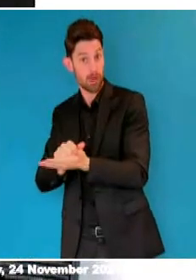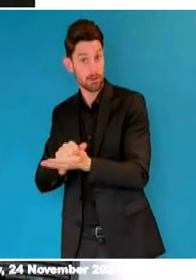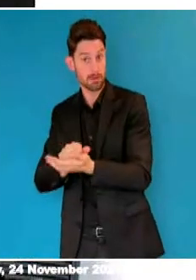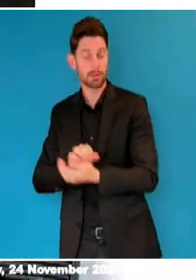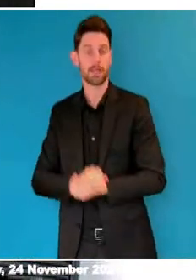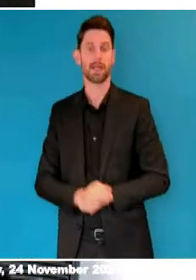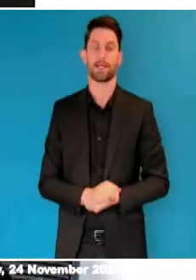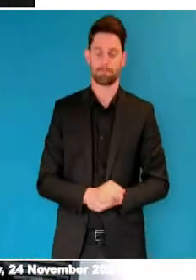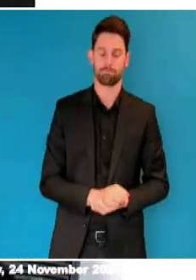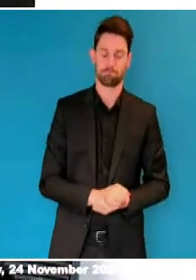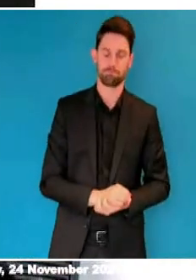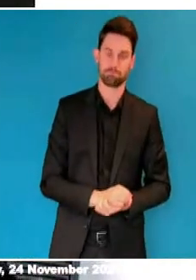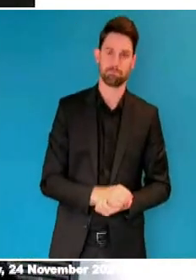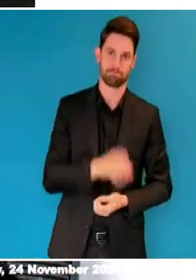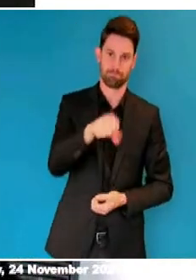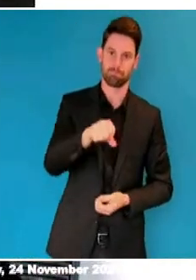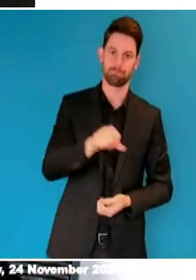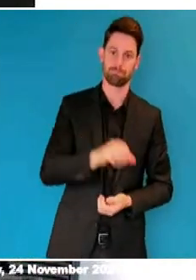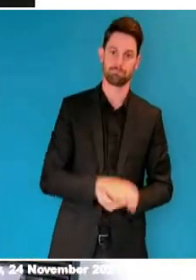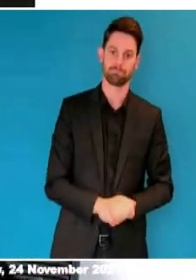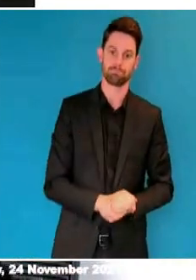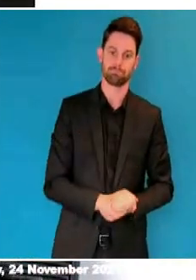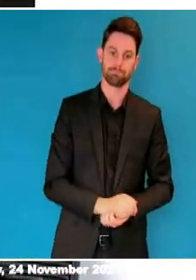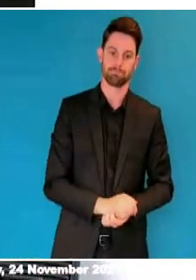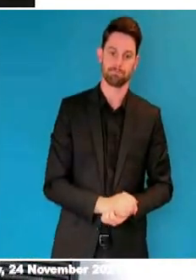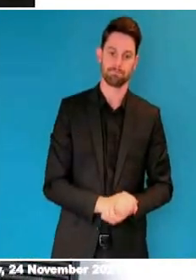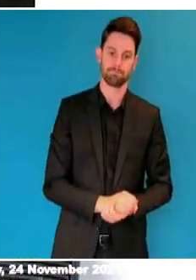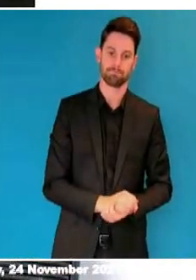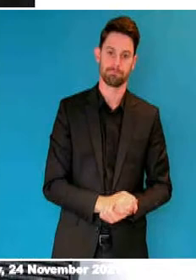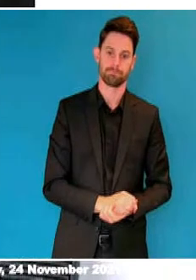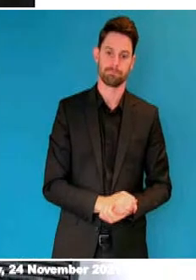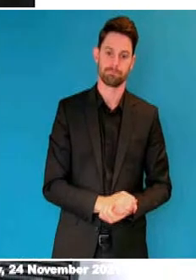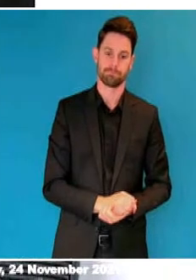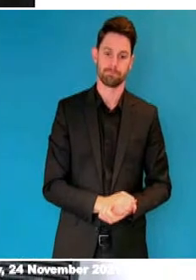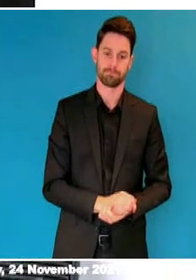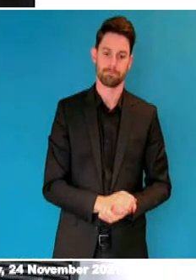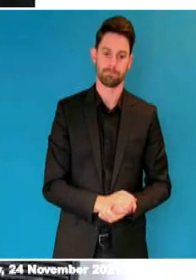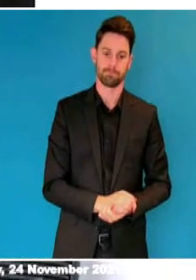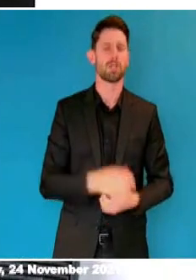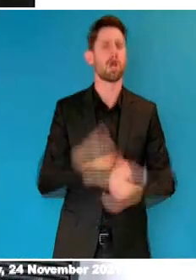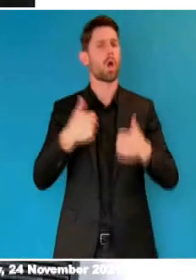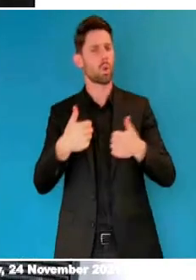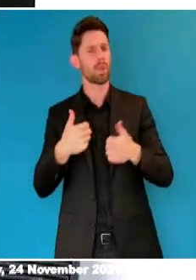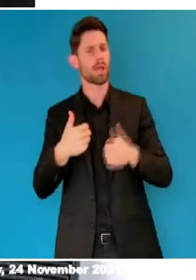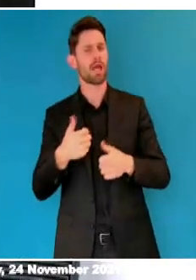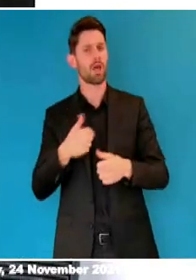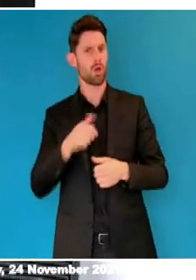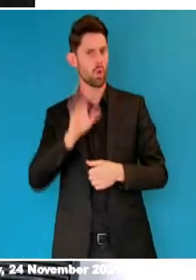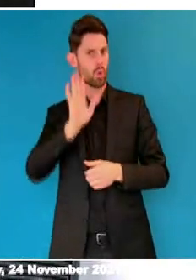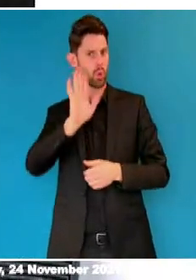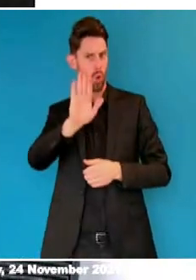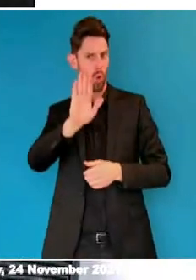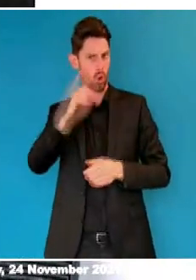Yes. MS DOWSETT: The reasonableness of an adjustment is not the